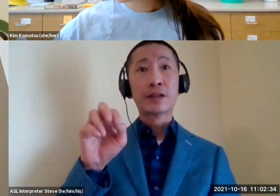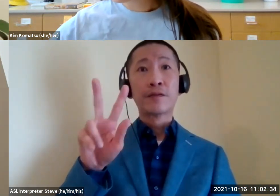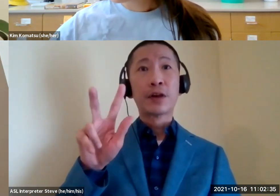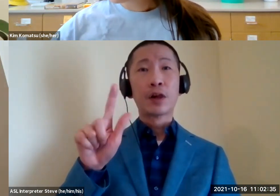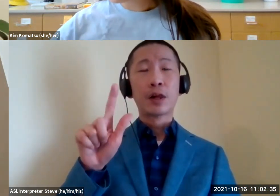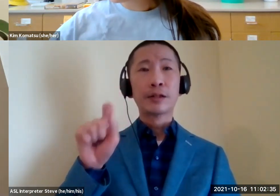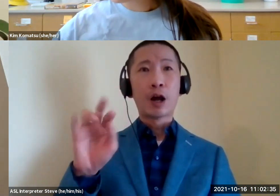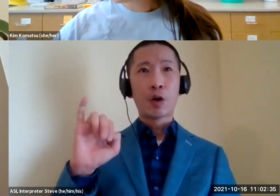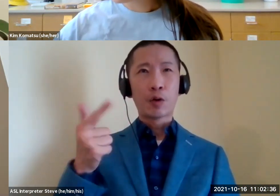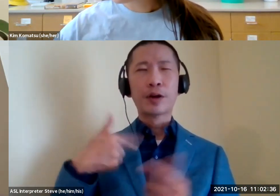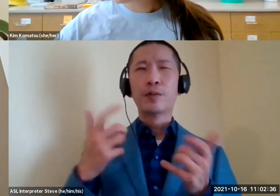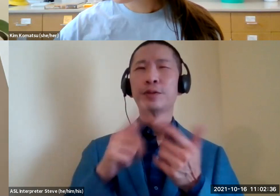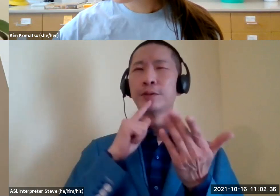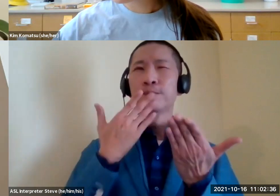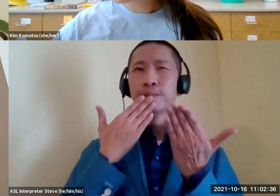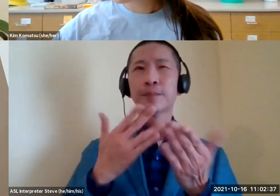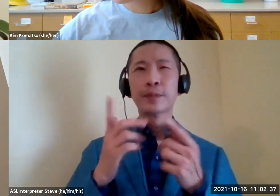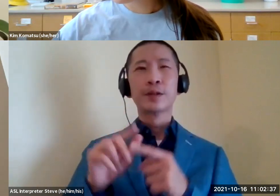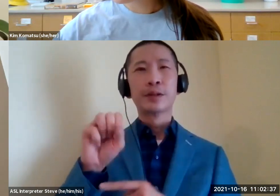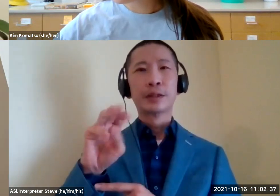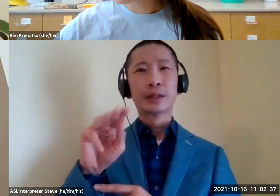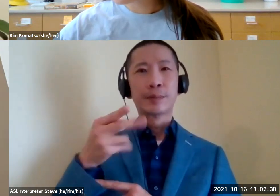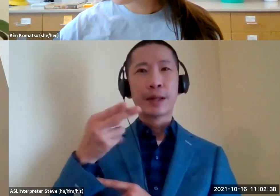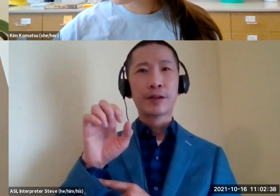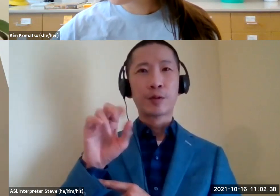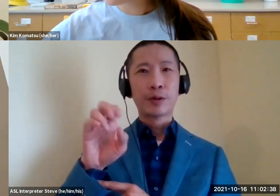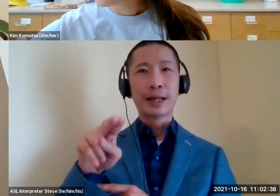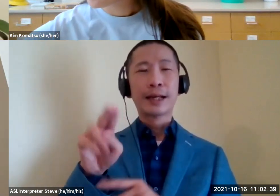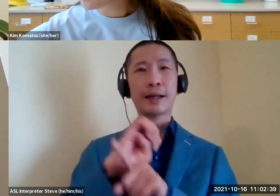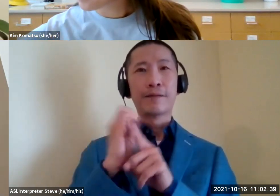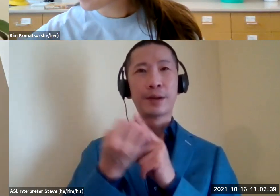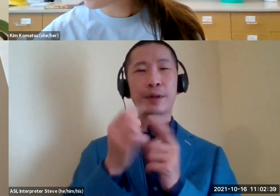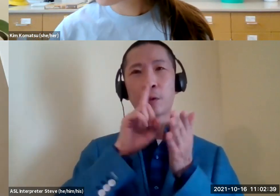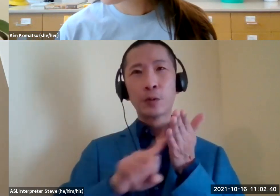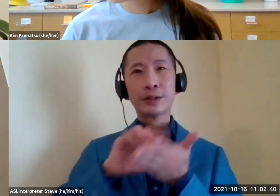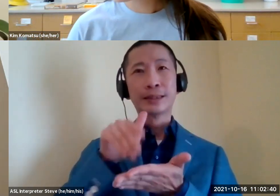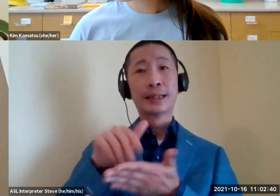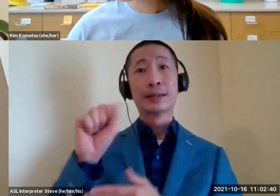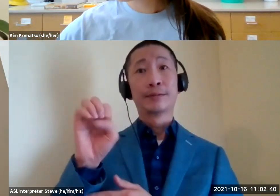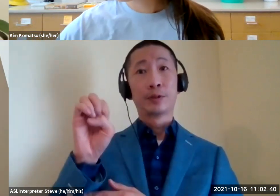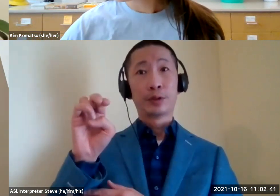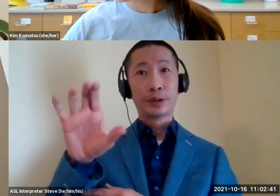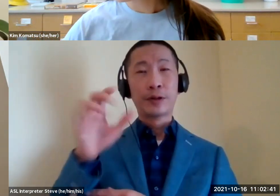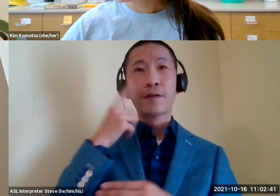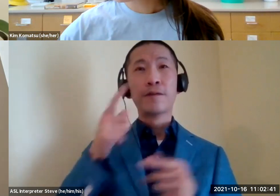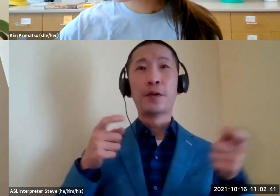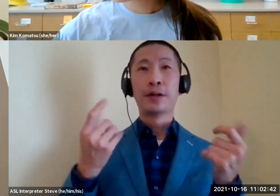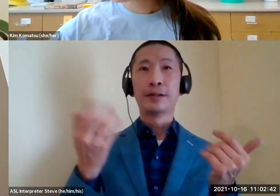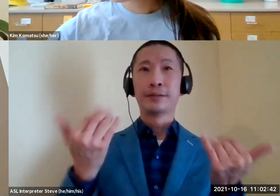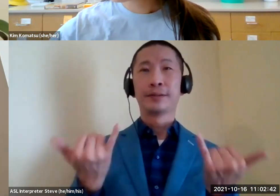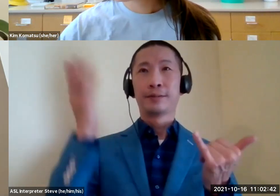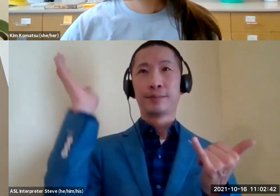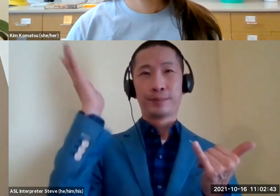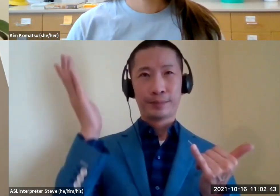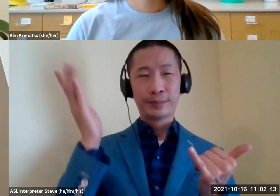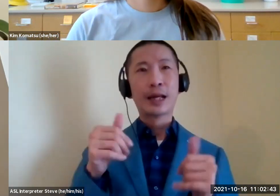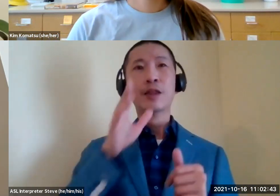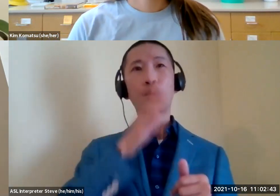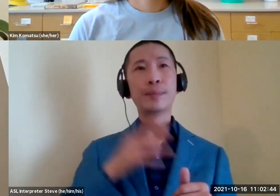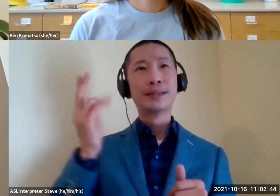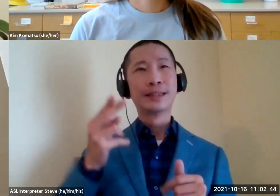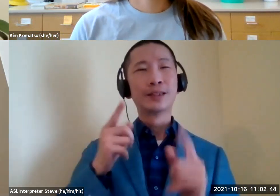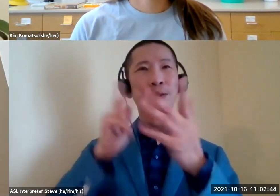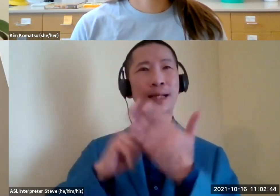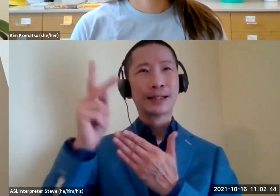Johanna (she/her) - AACPL: I'd also like to give a huge thank you to the Smithsonian Environmental Research Center for hosting and presenting this program with us today, and to the American Women's History Initiative for sponsoring this event.